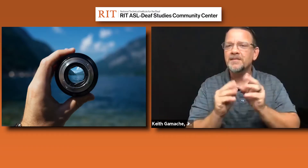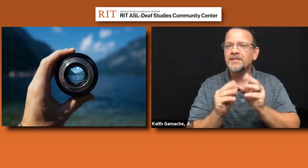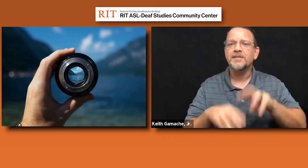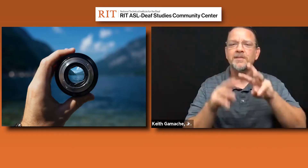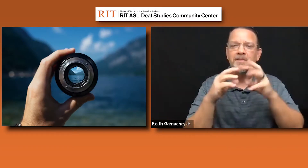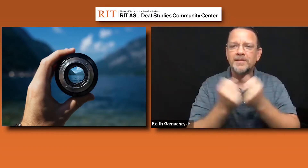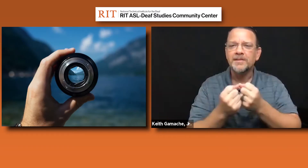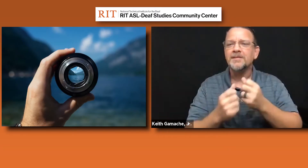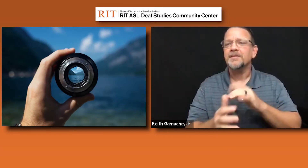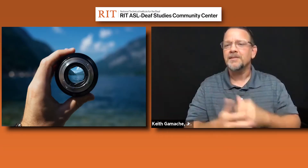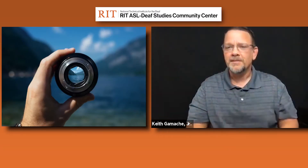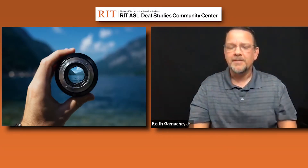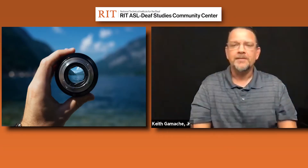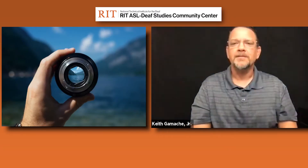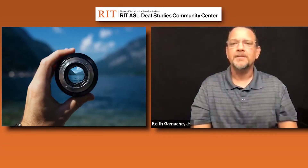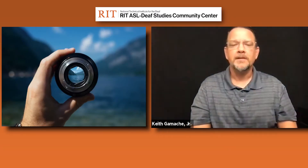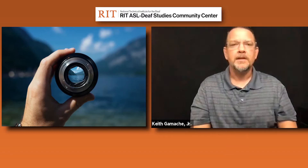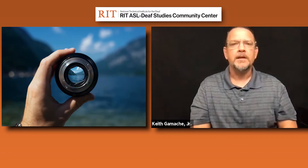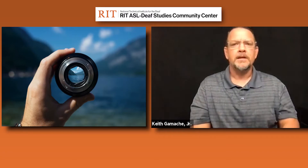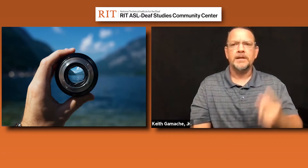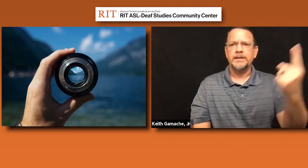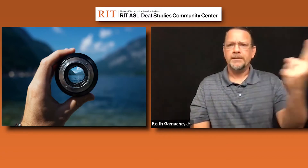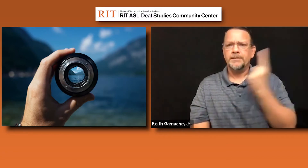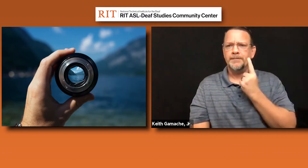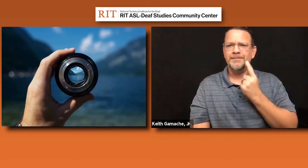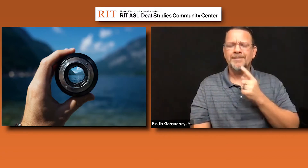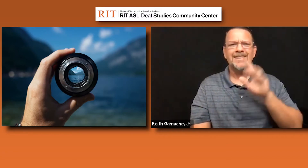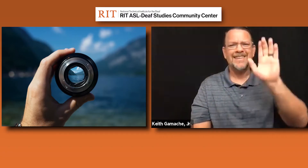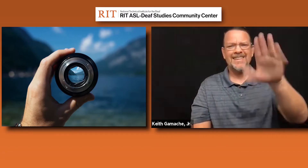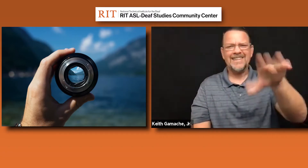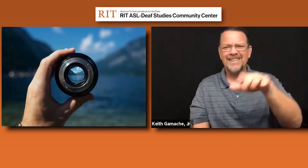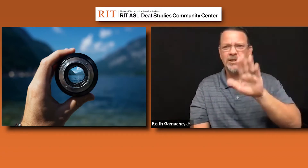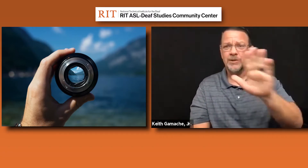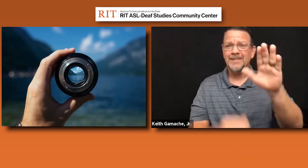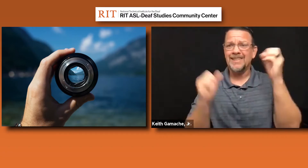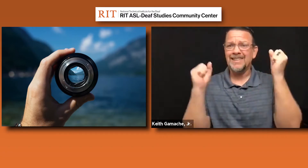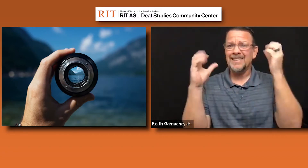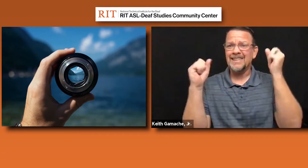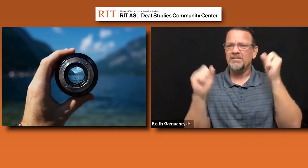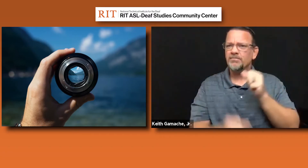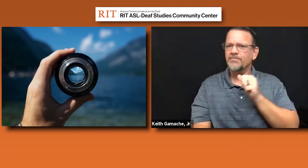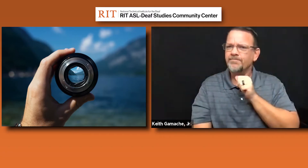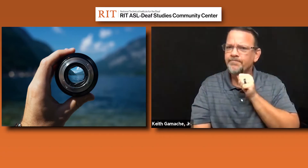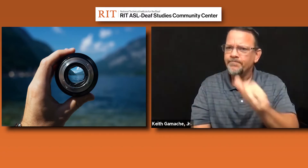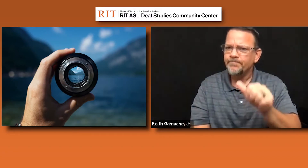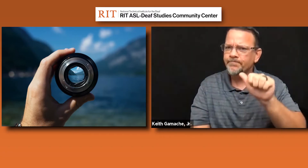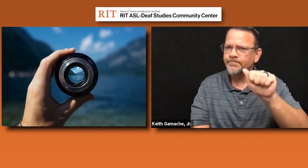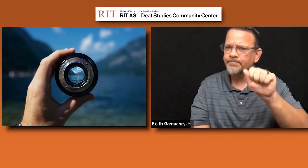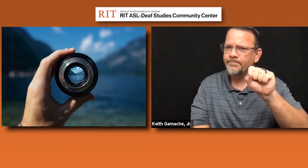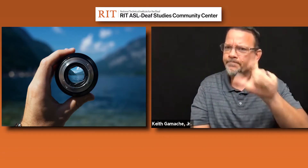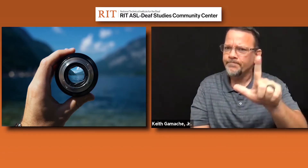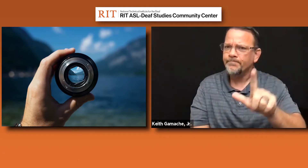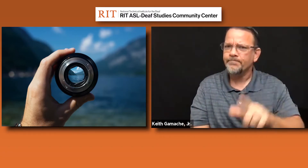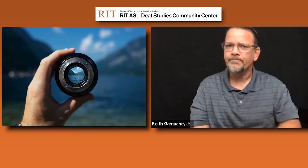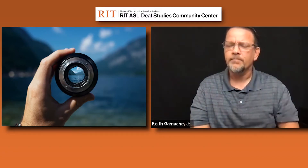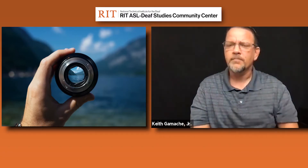As I've given various conferences, workshops, and presentations, I've been told that my language use